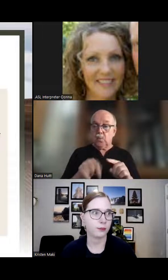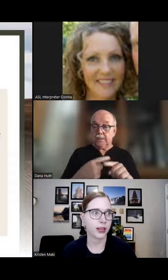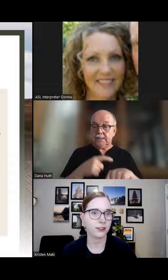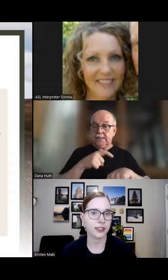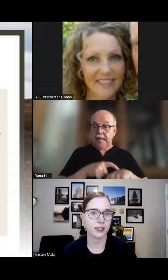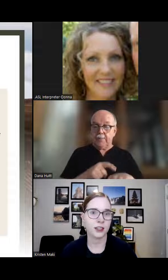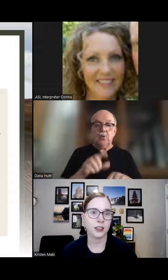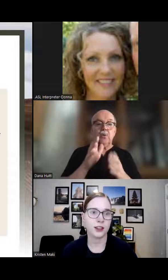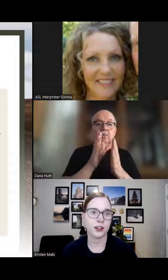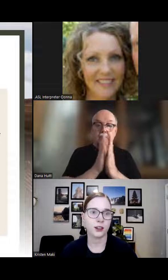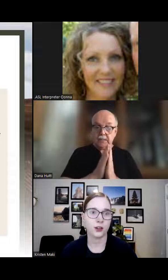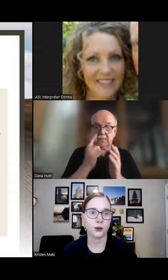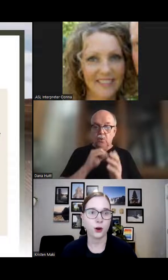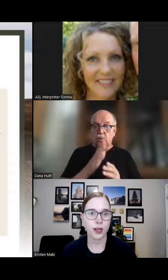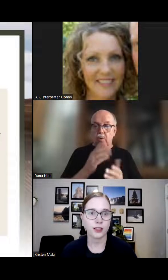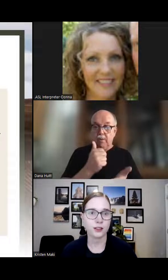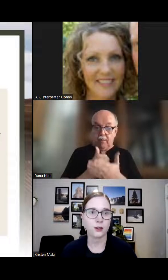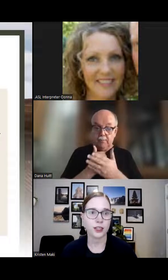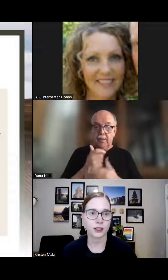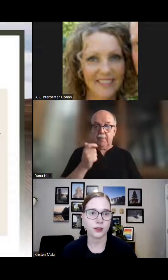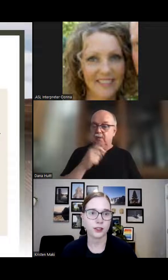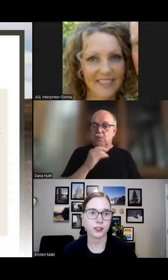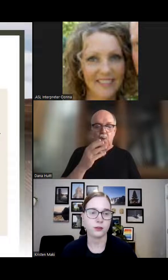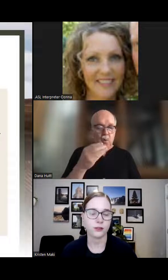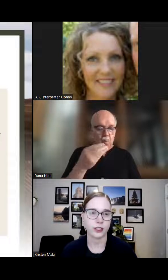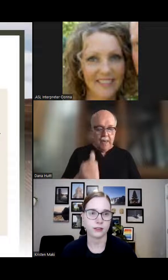Next -- let's see. Question.